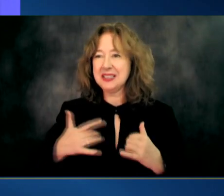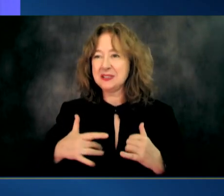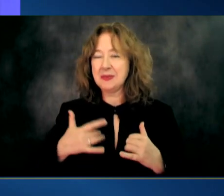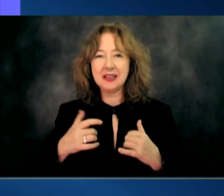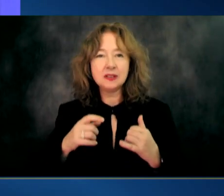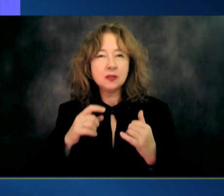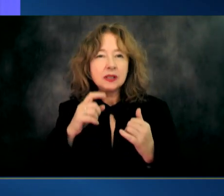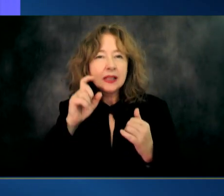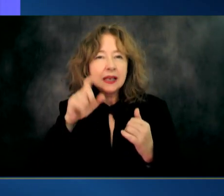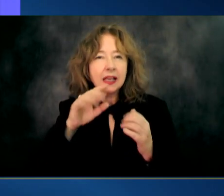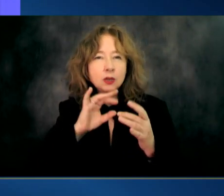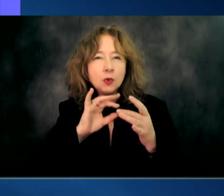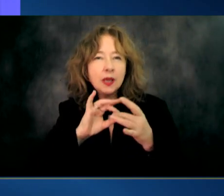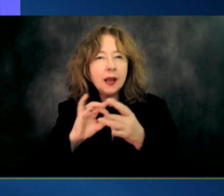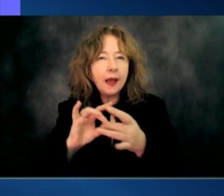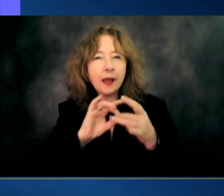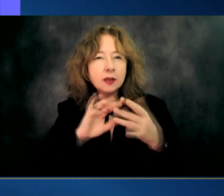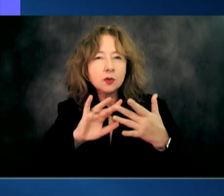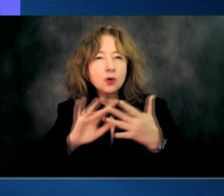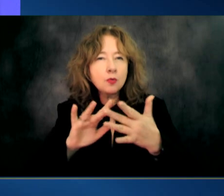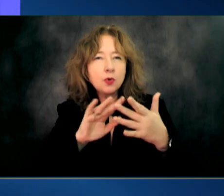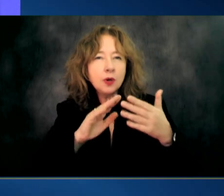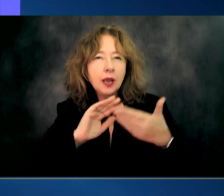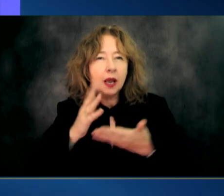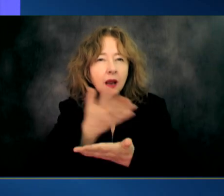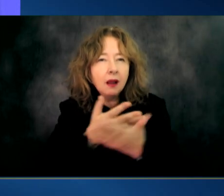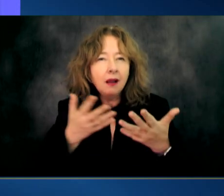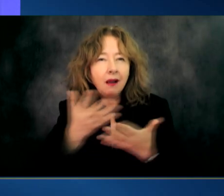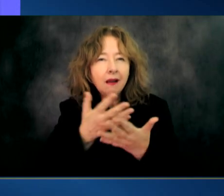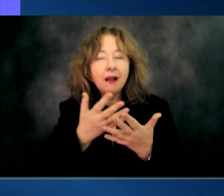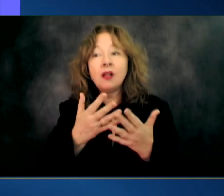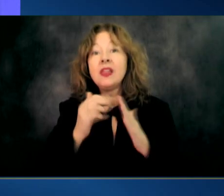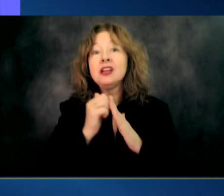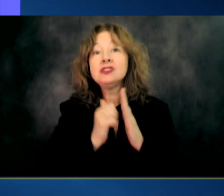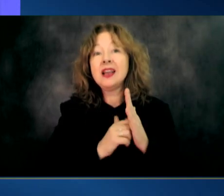and community, we're making a change to the agenda. We are actually going to go